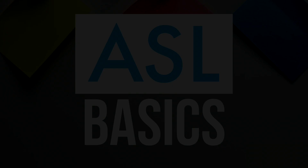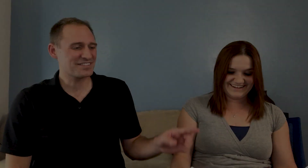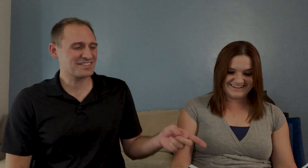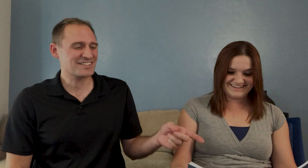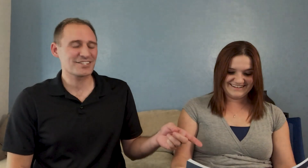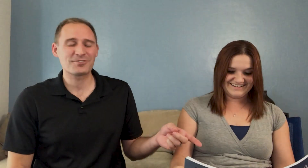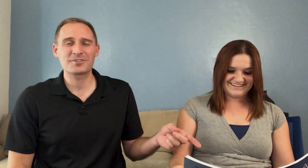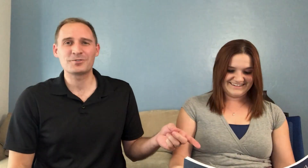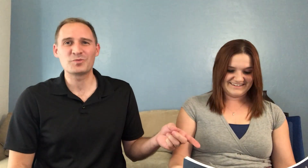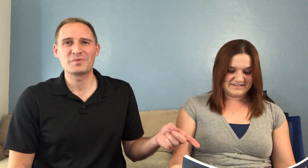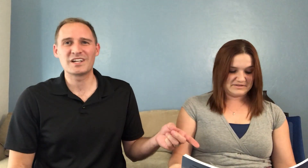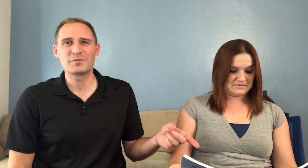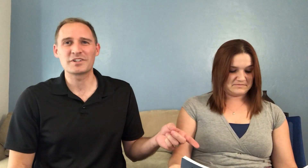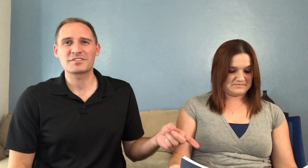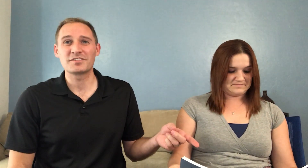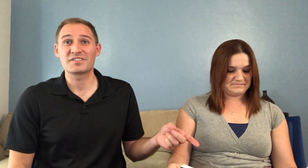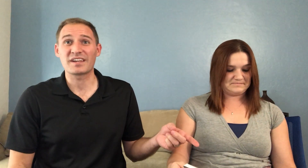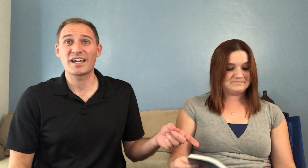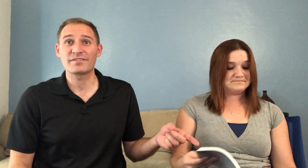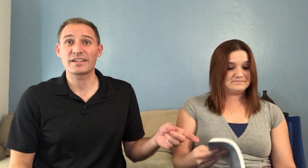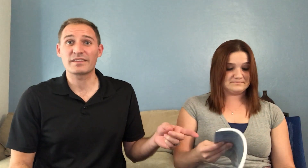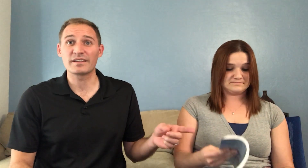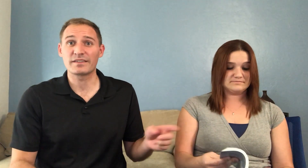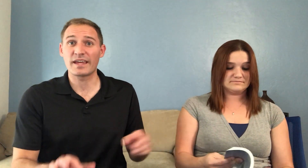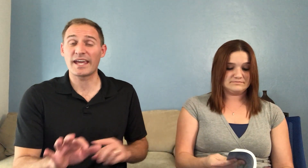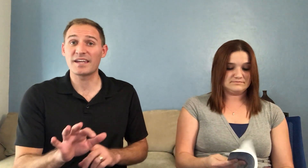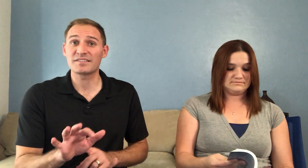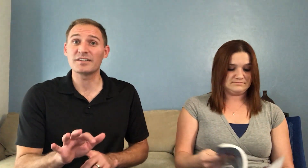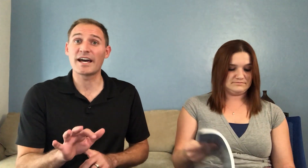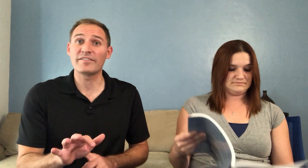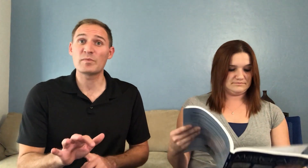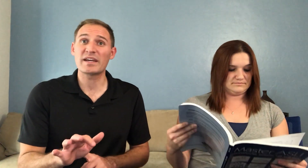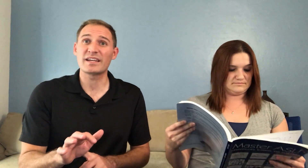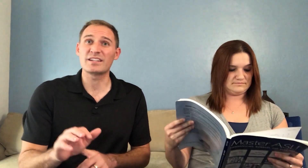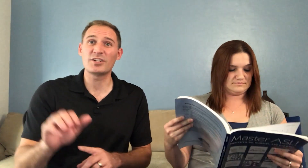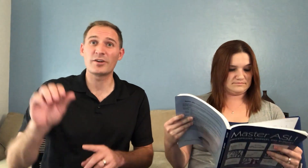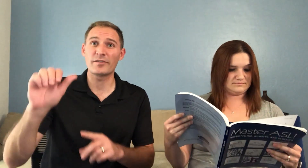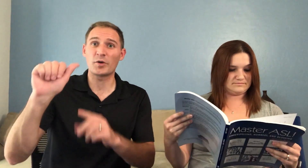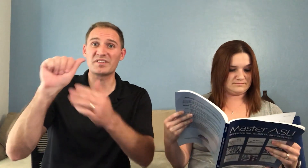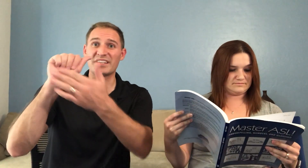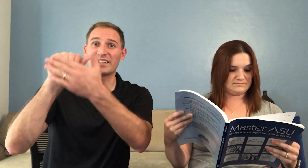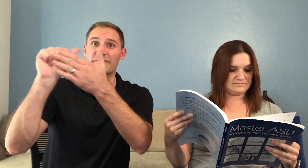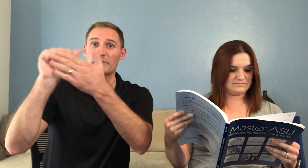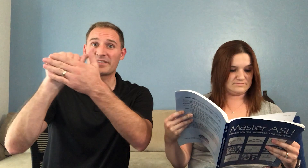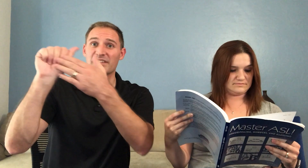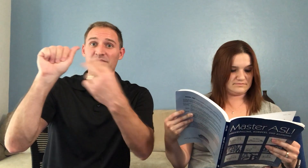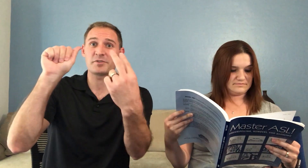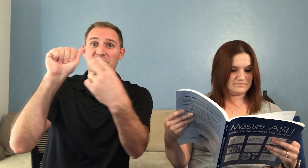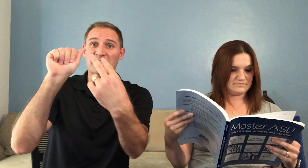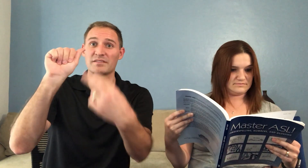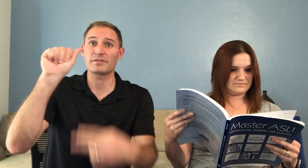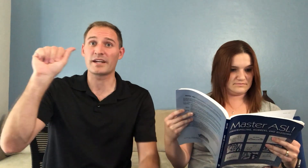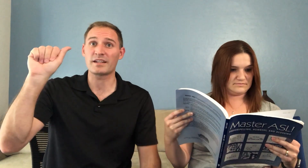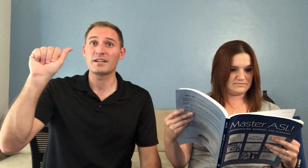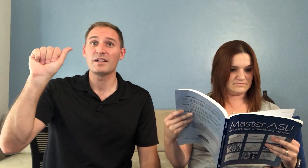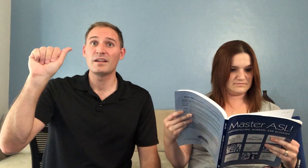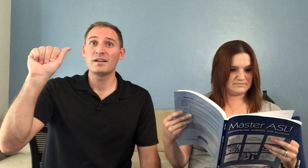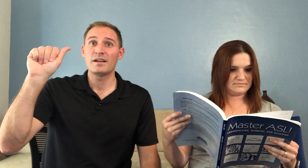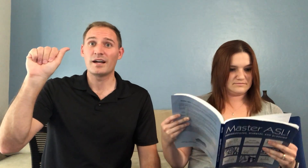But this is actually a really cool book too because they have like the the ASL alphabet and you know you've always seen it from like this perspective, right?